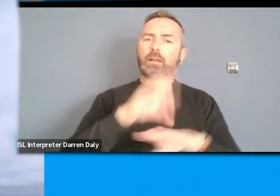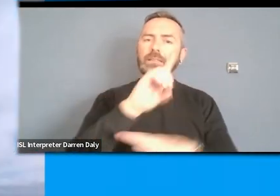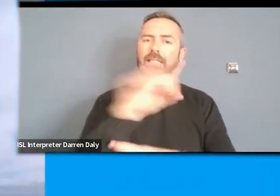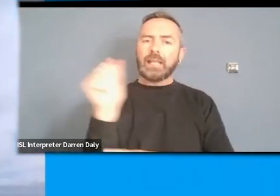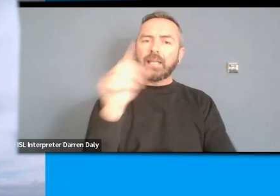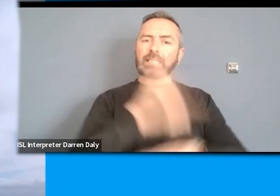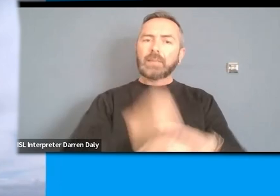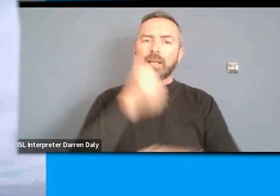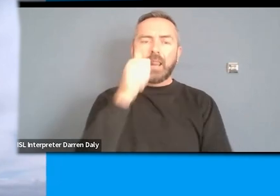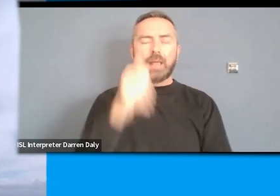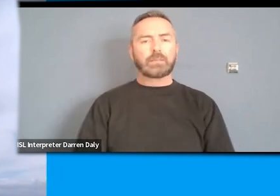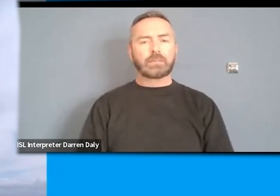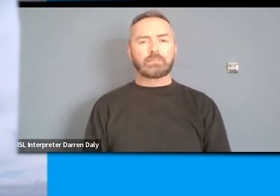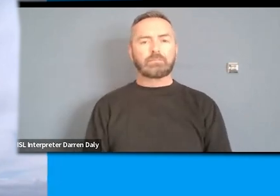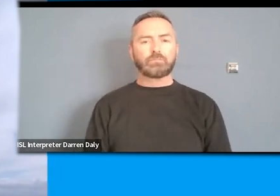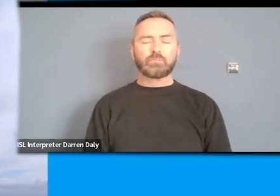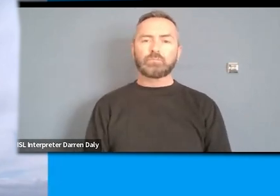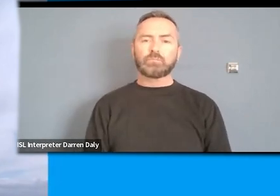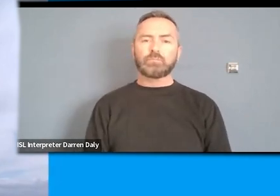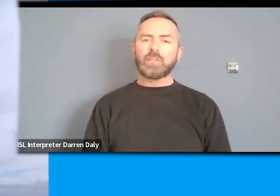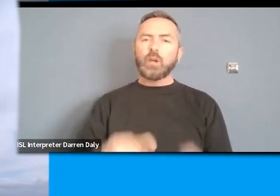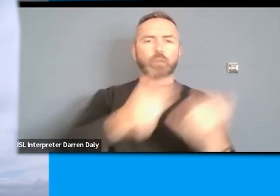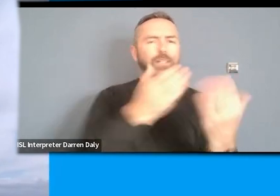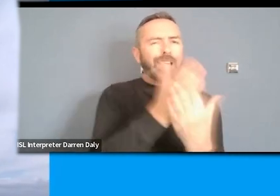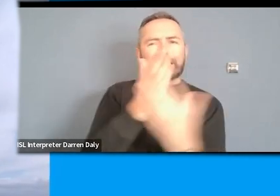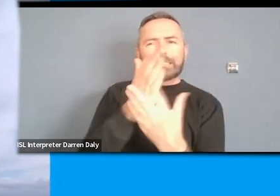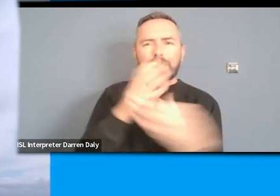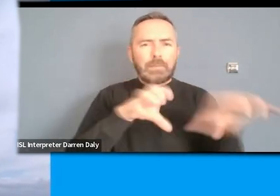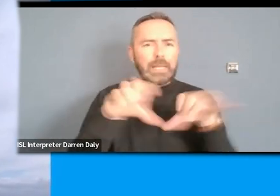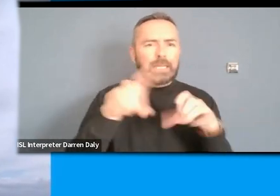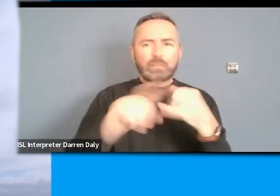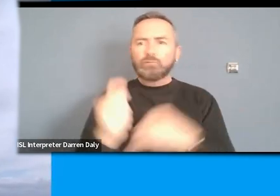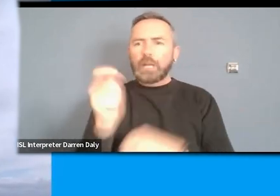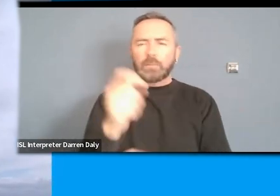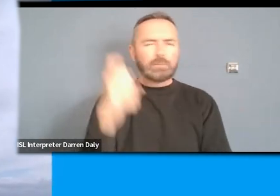Accessing places and getting transport became an ongoing challenge.